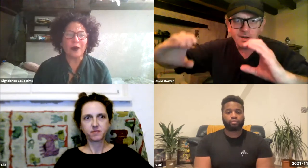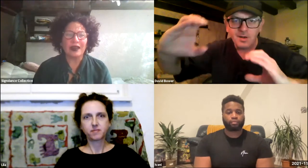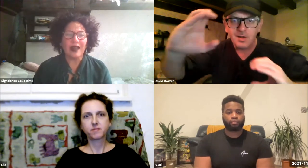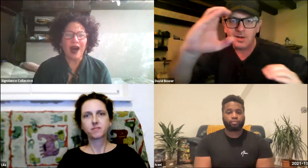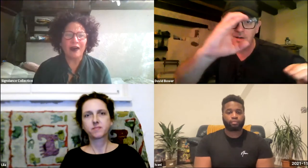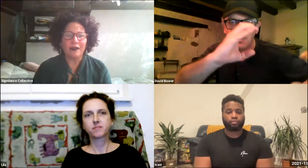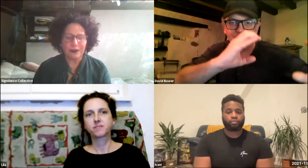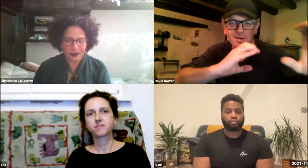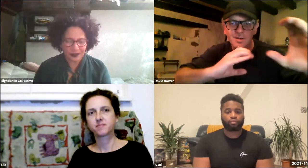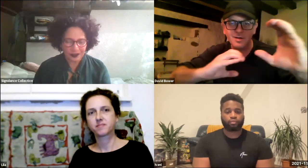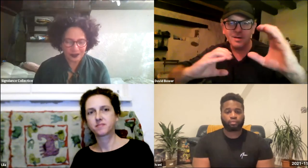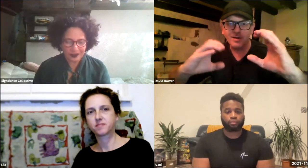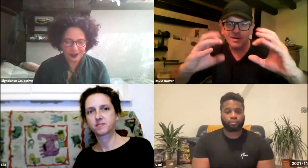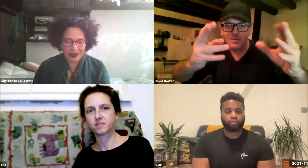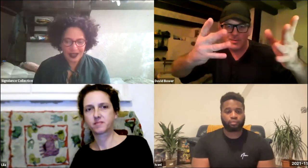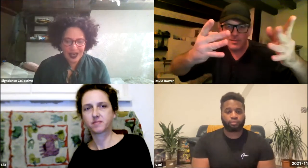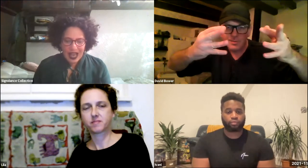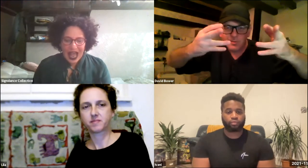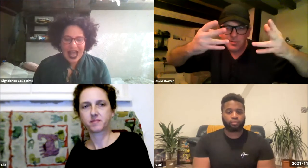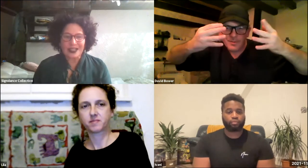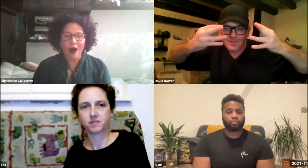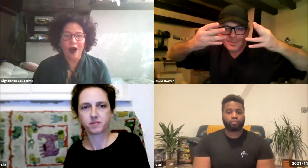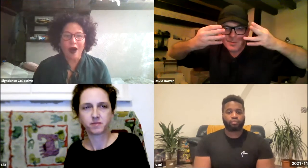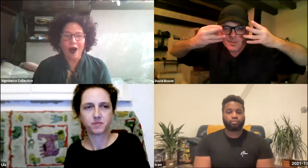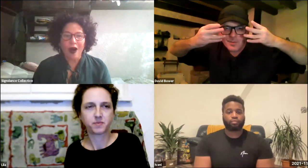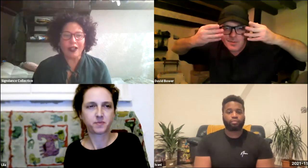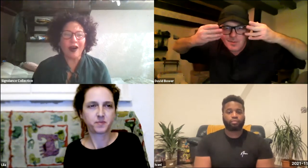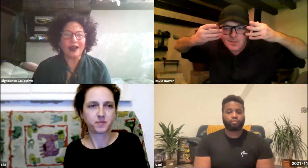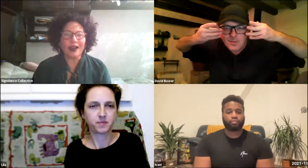talk about the vultures and the snakes?